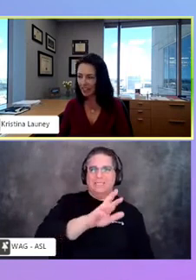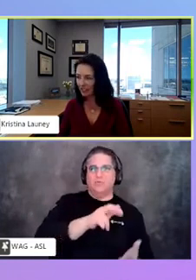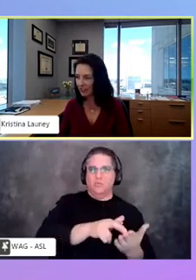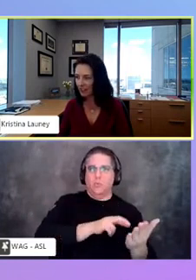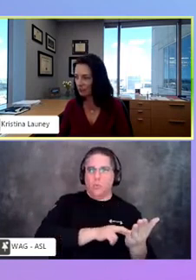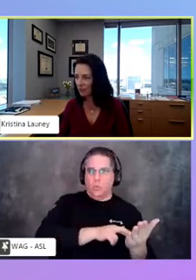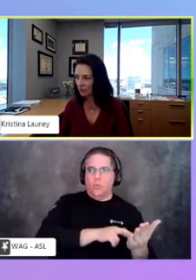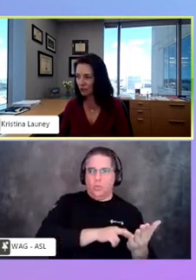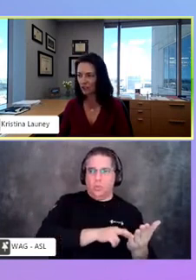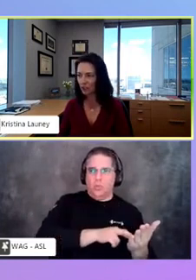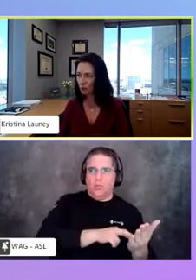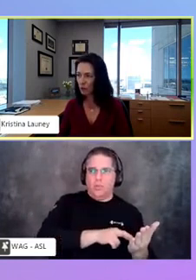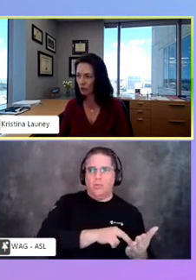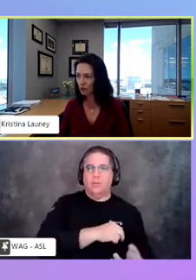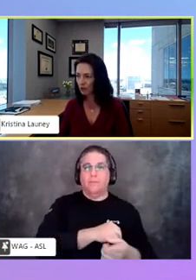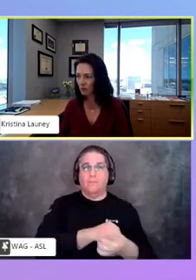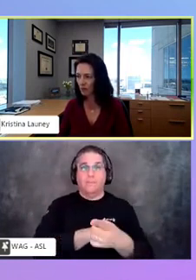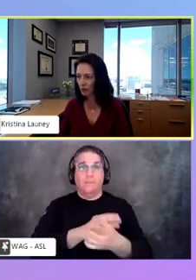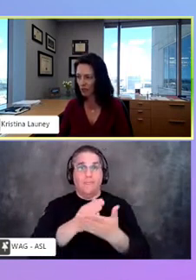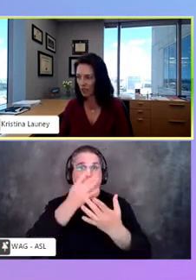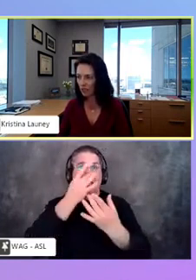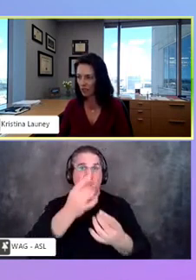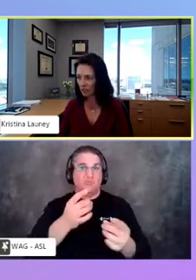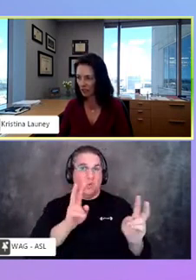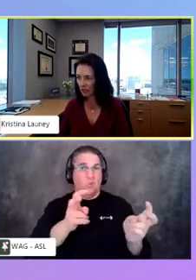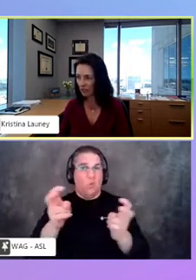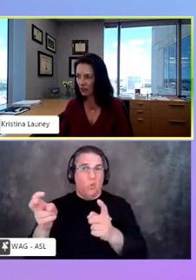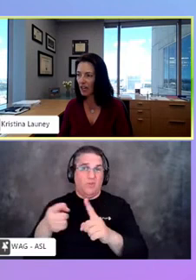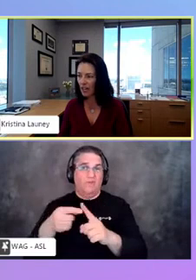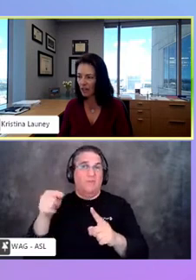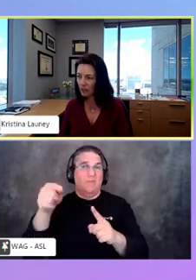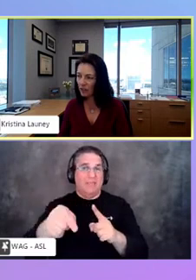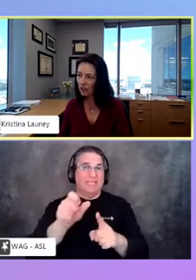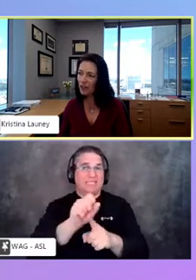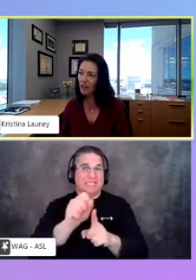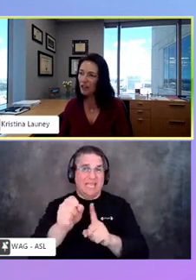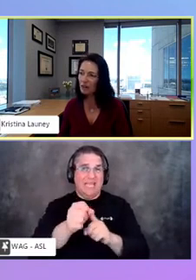where the courts were following the Winn Dixie rule